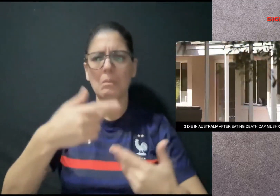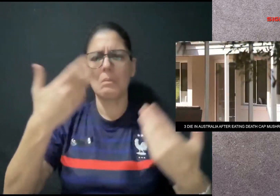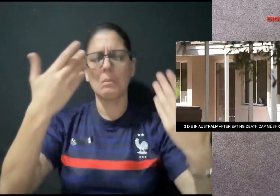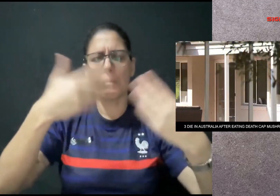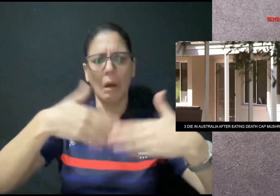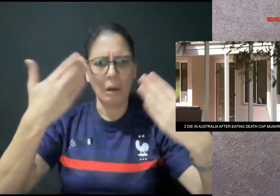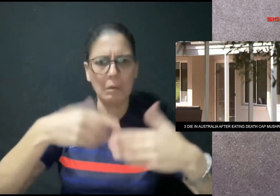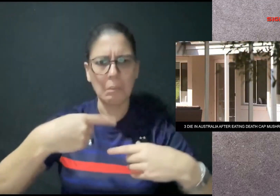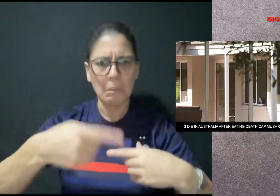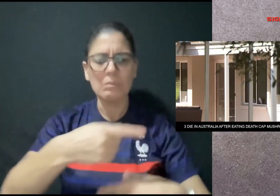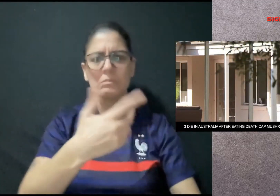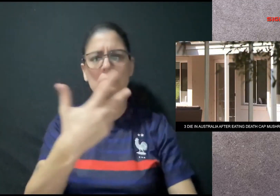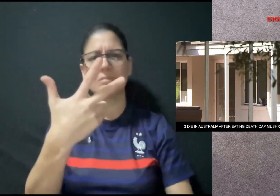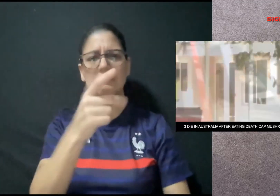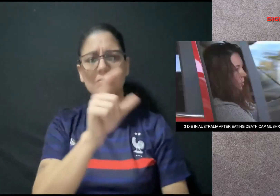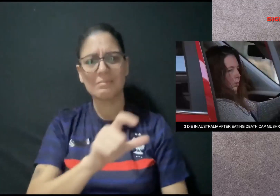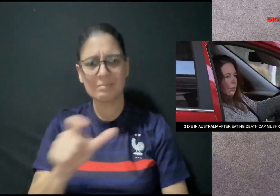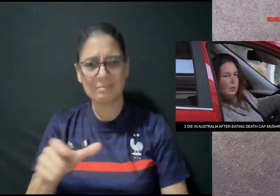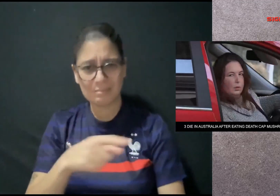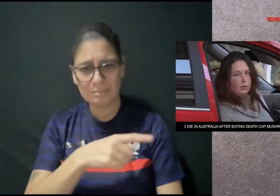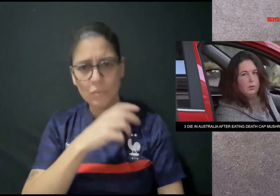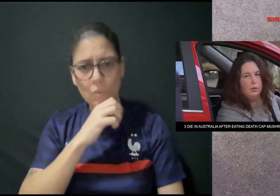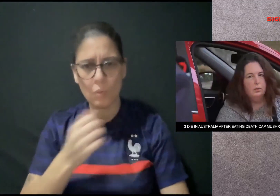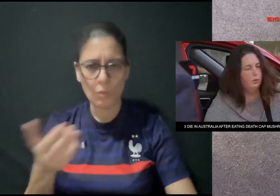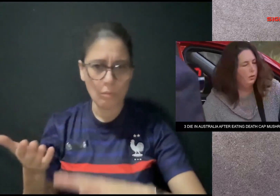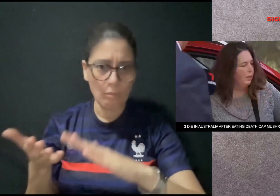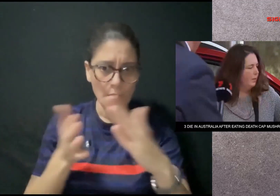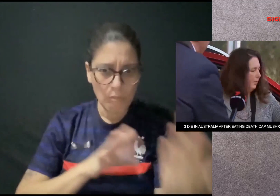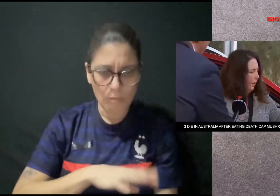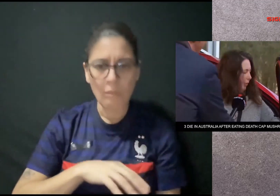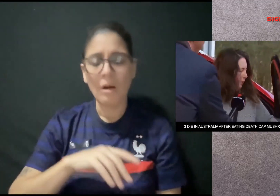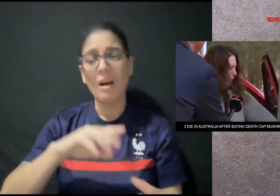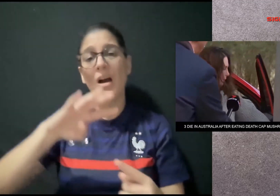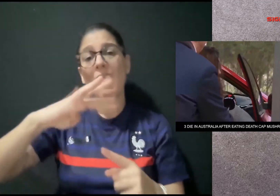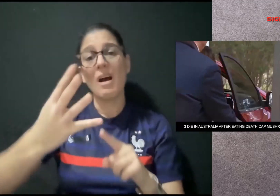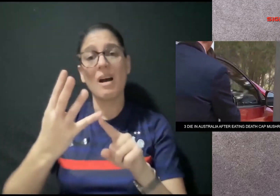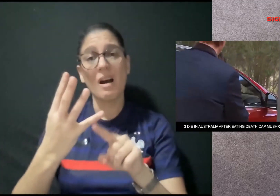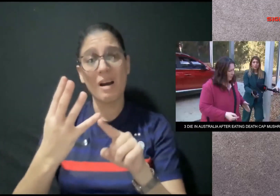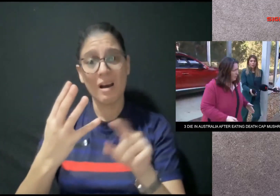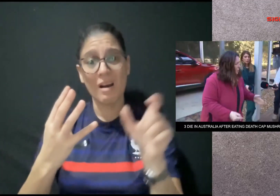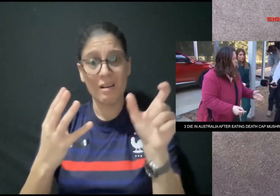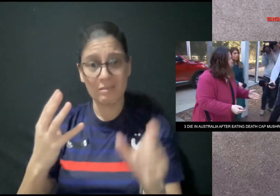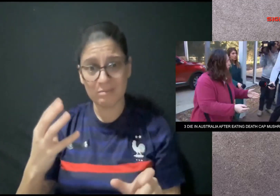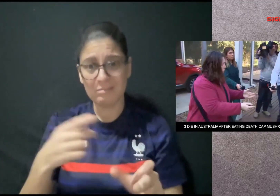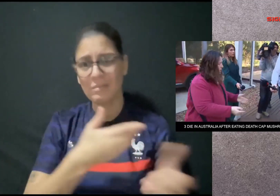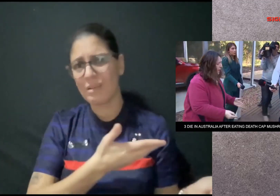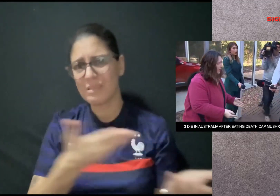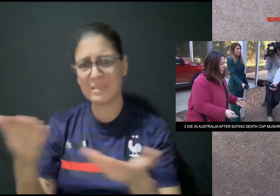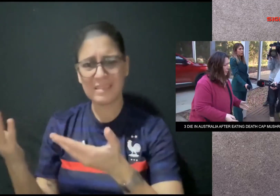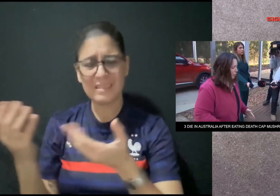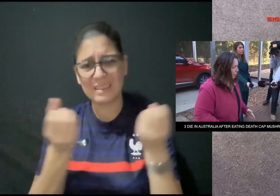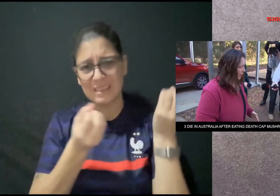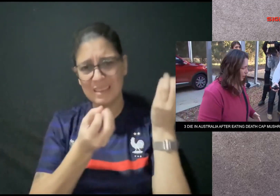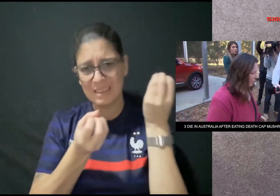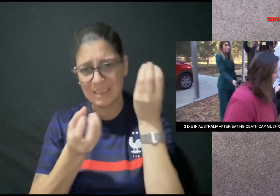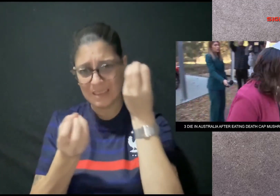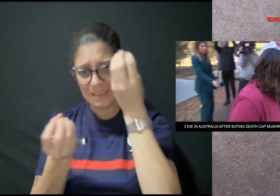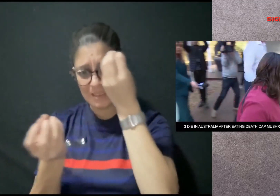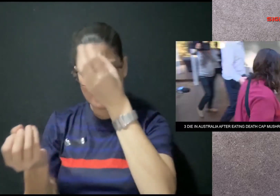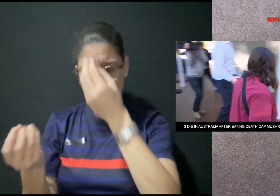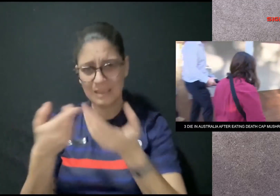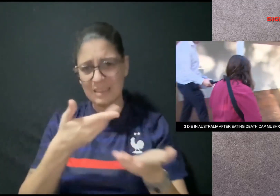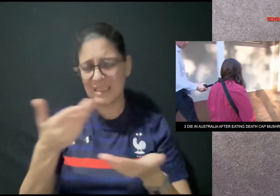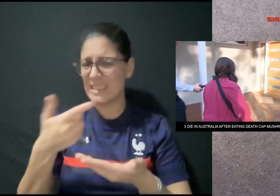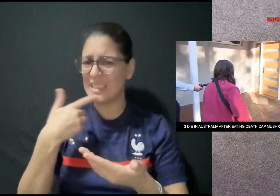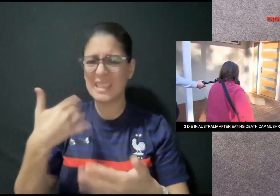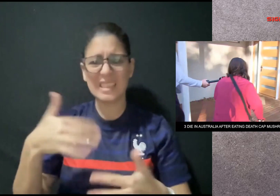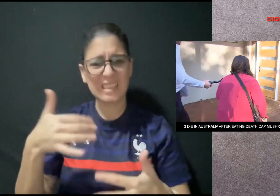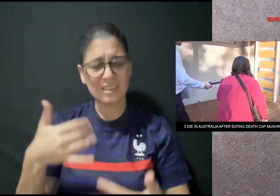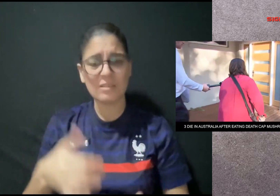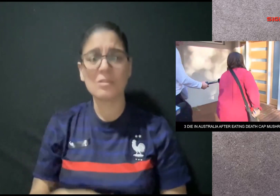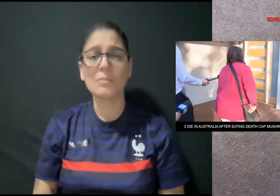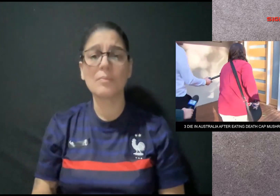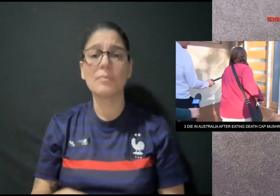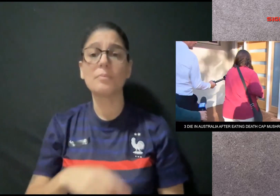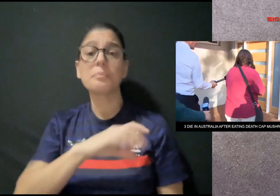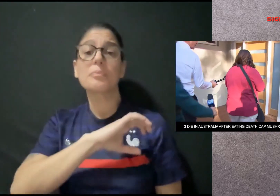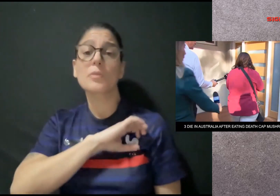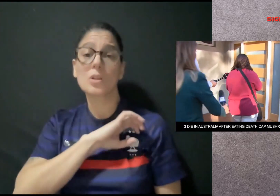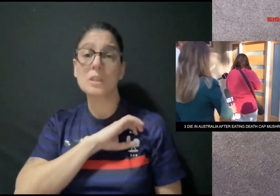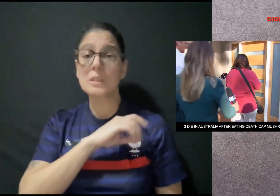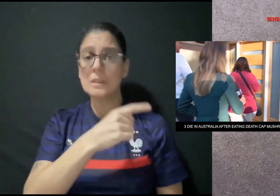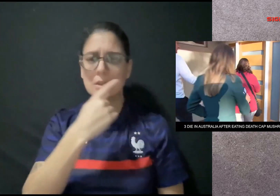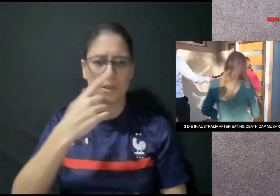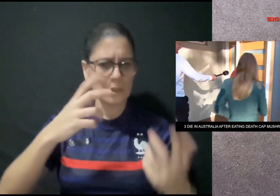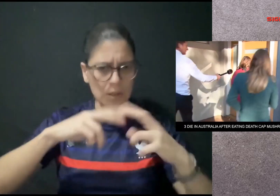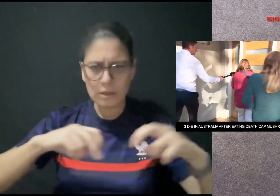later three of them died the fourth is in critical condition